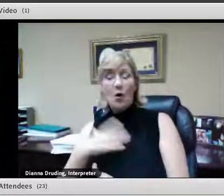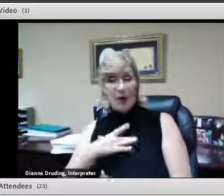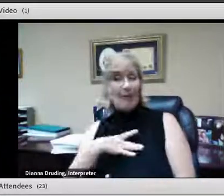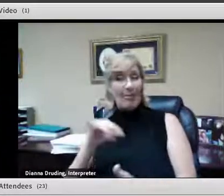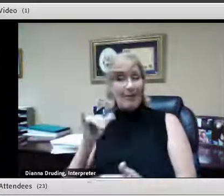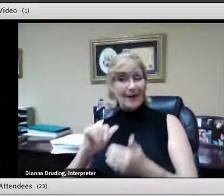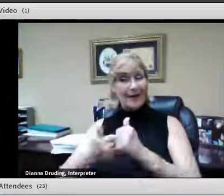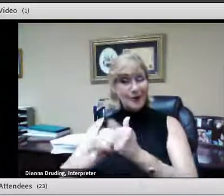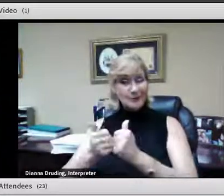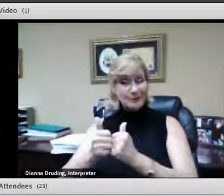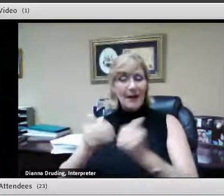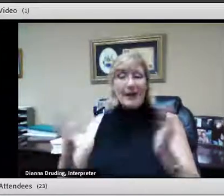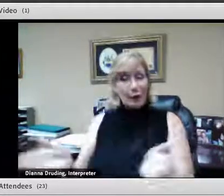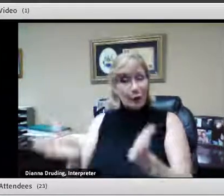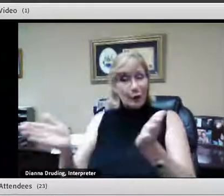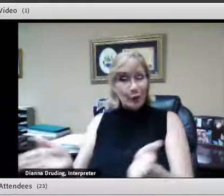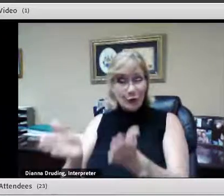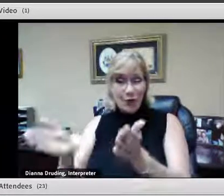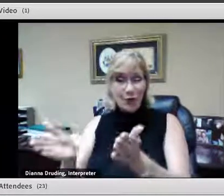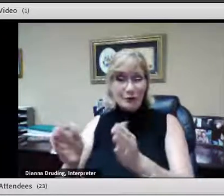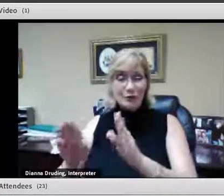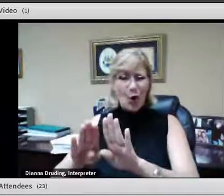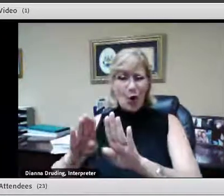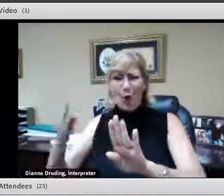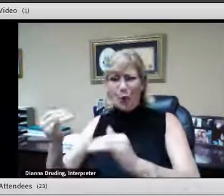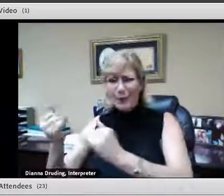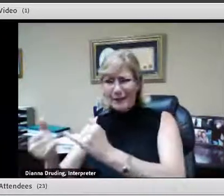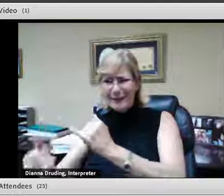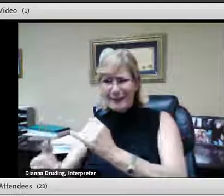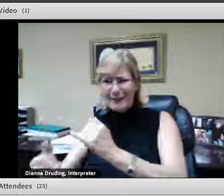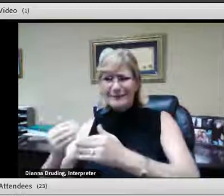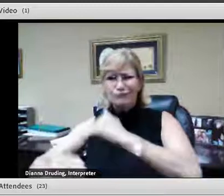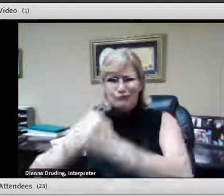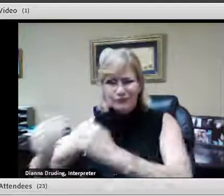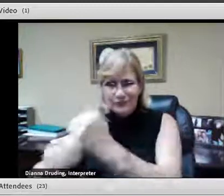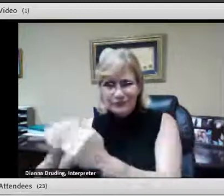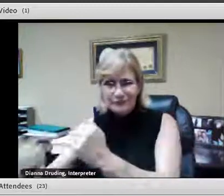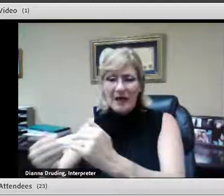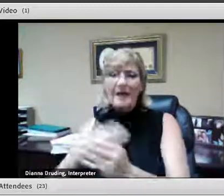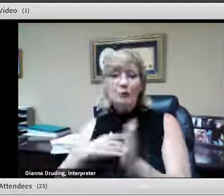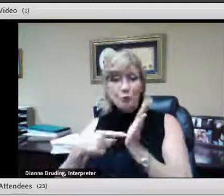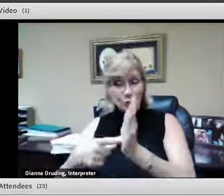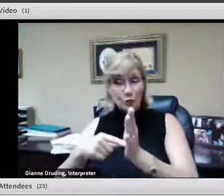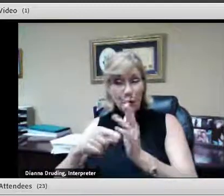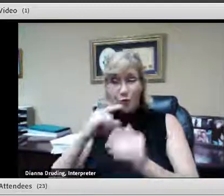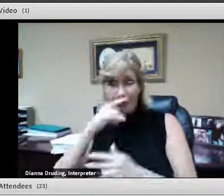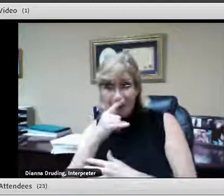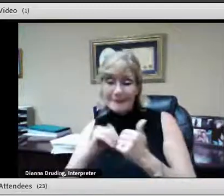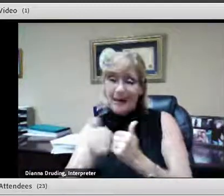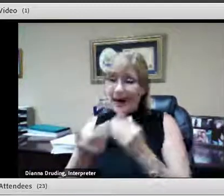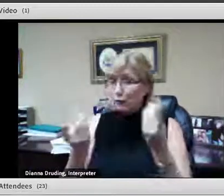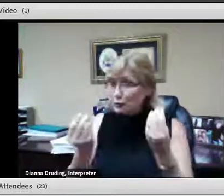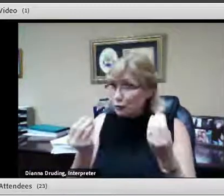is that it encourages open-ended ingenuity. A lot of times, we kind of show kids how something should be done, and then they do it, and that's that.